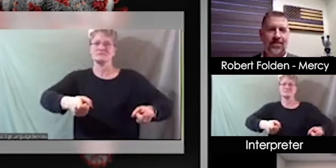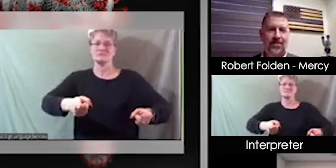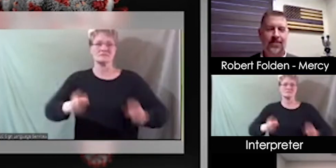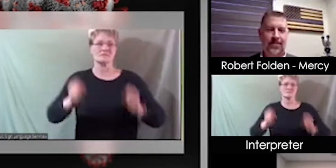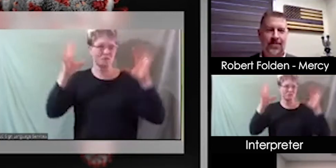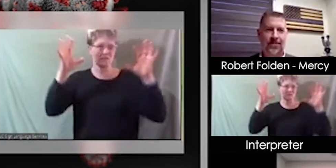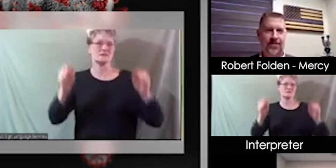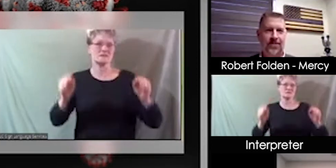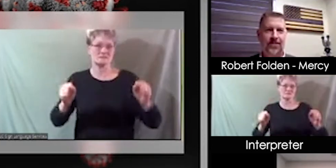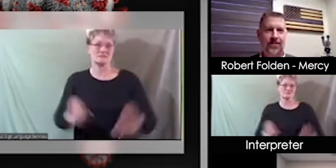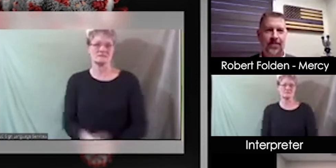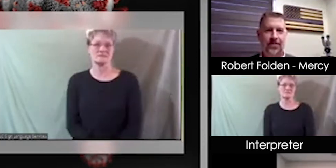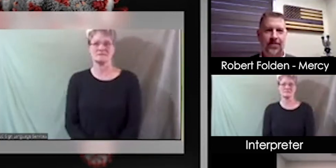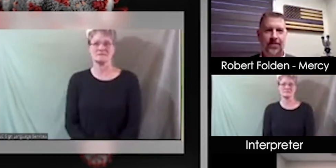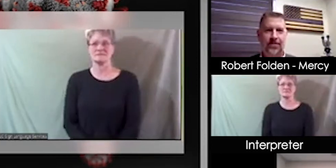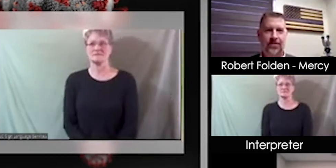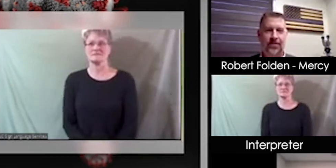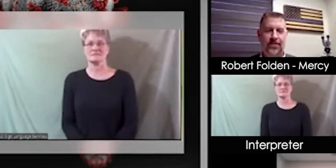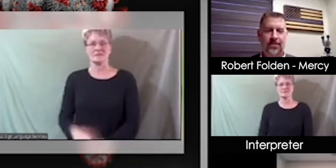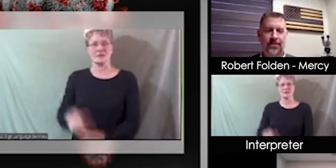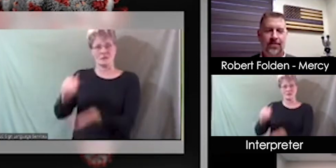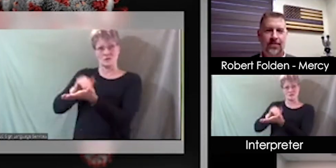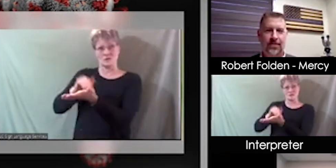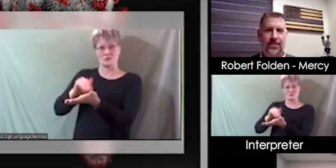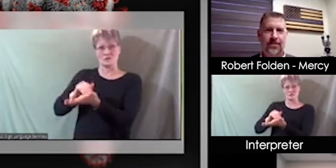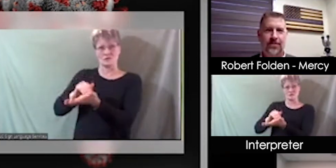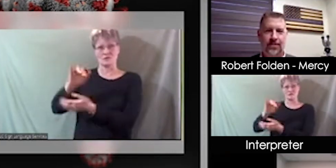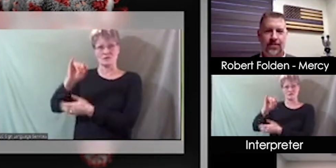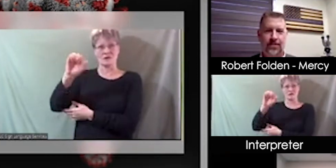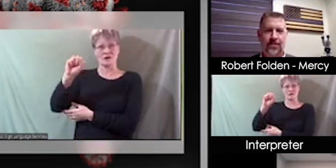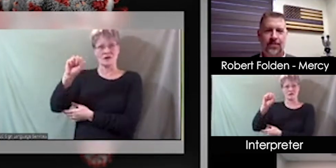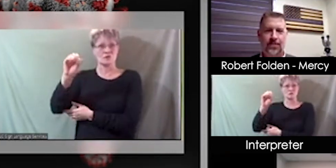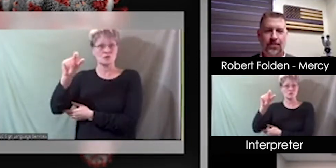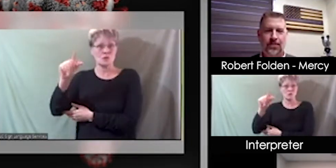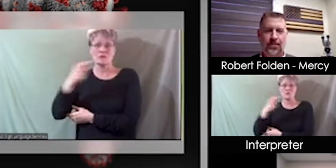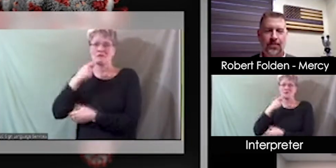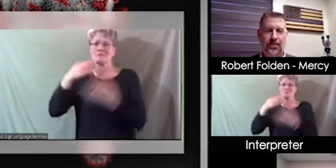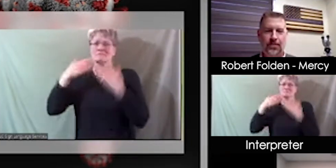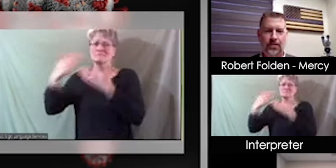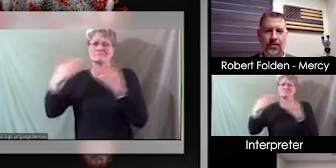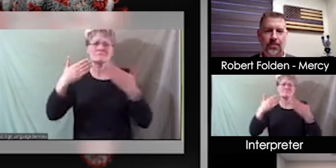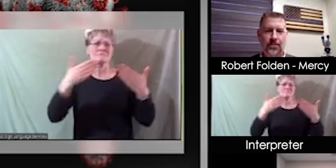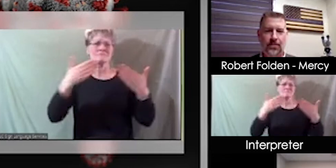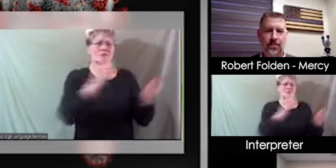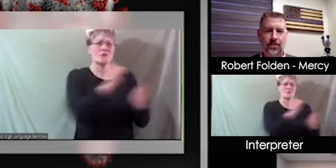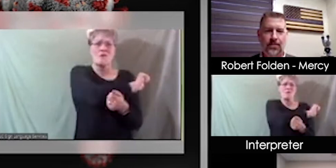Yeah, I think I'd like to reiterate the county's thanks to all of those different businesses but also local